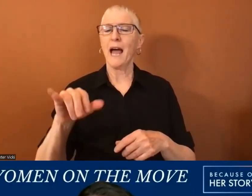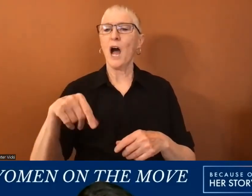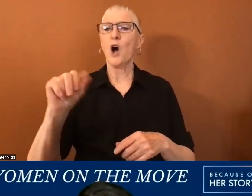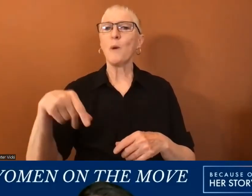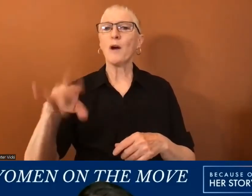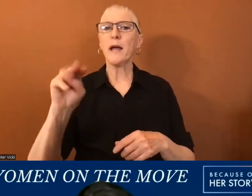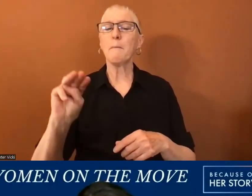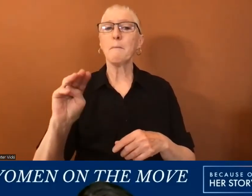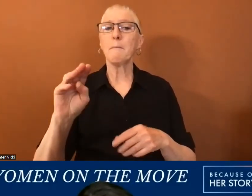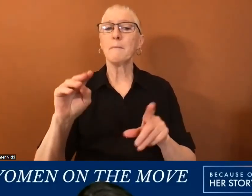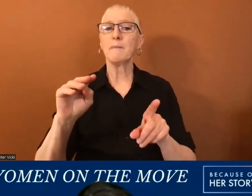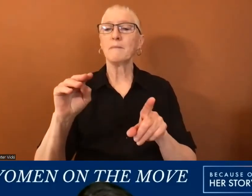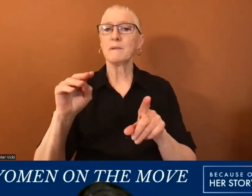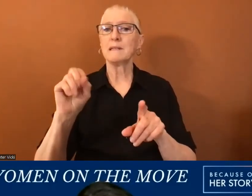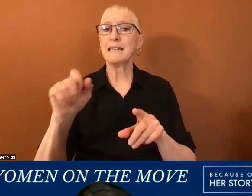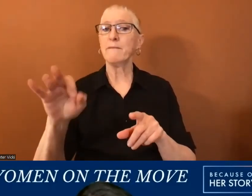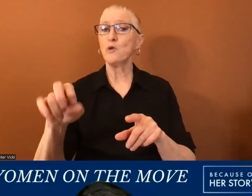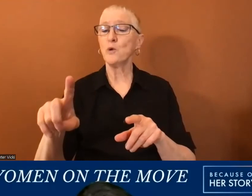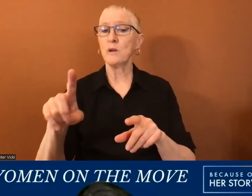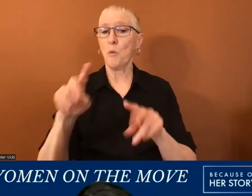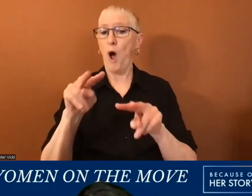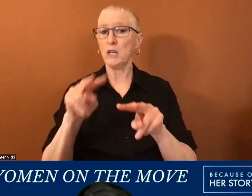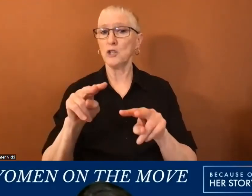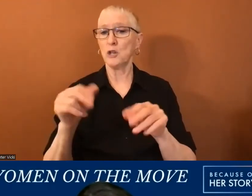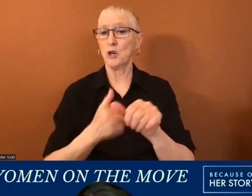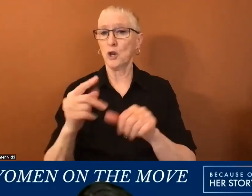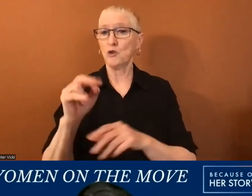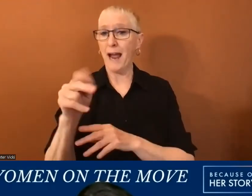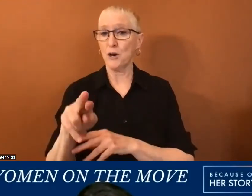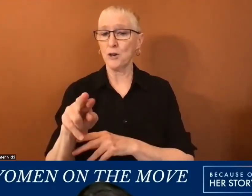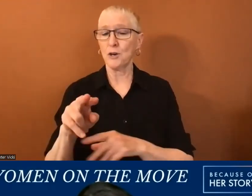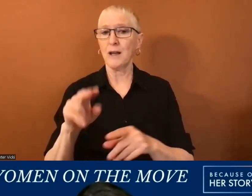that you can download on your phone and just like Sarah was saying it can tell you which fish